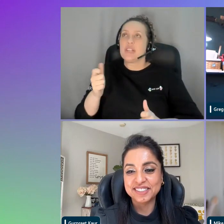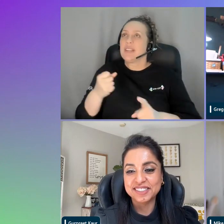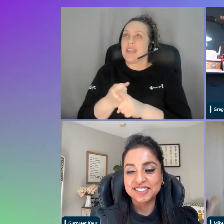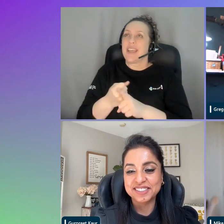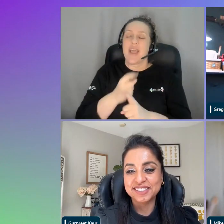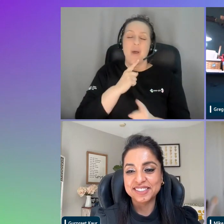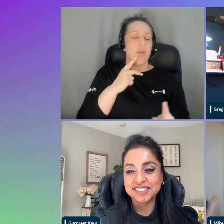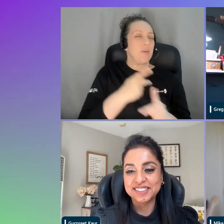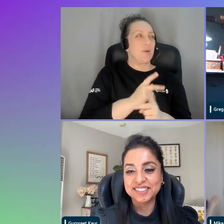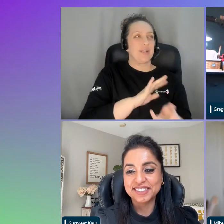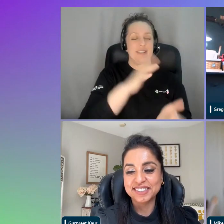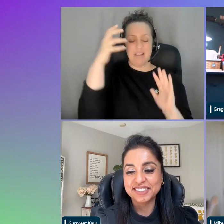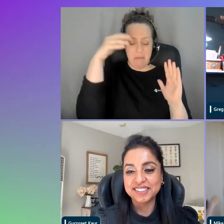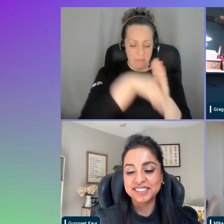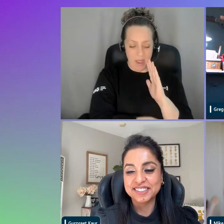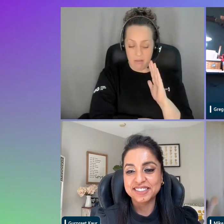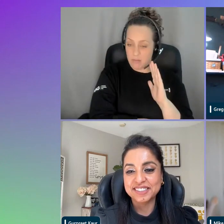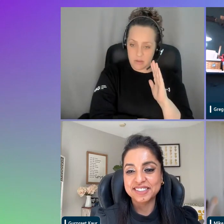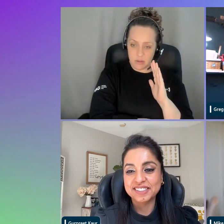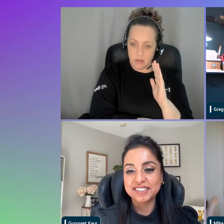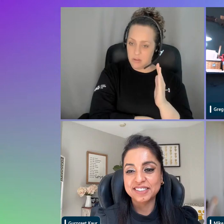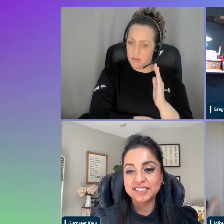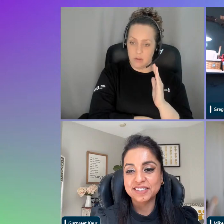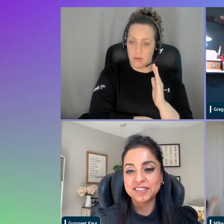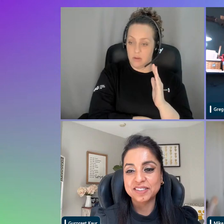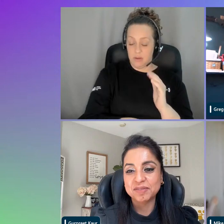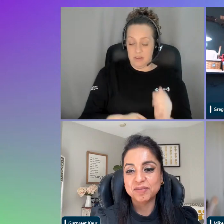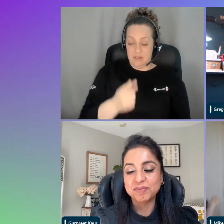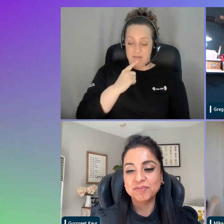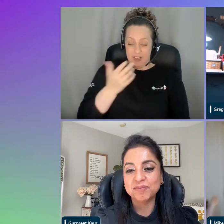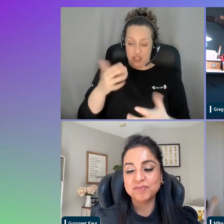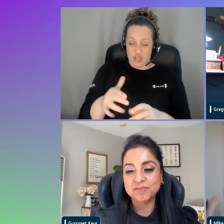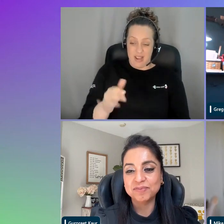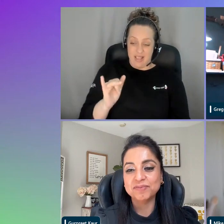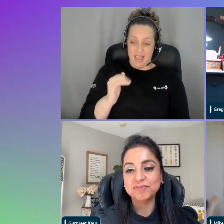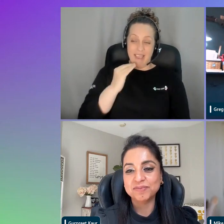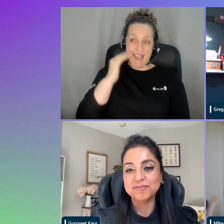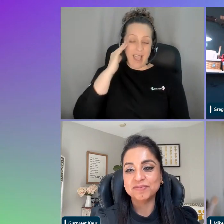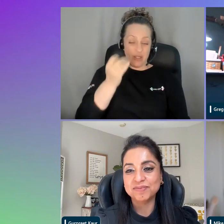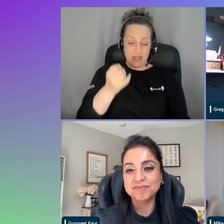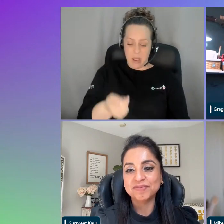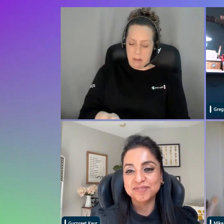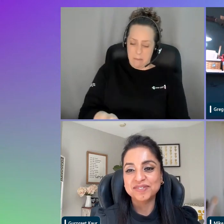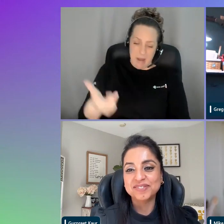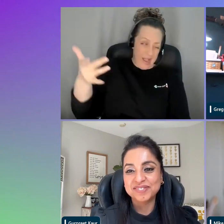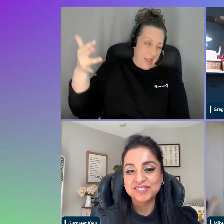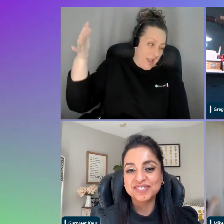the worst disaster. It was a flip of a coin. We really didn't know. >> And well. And now you know